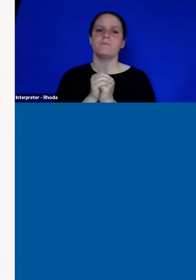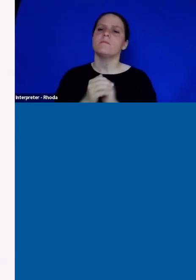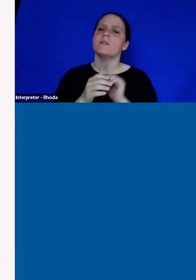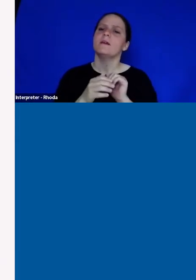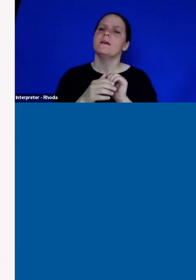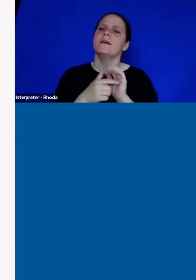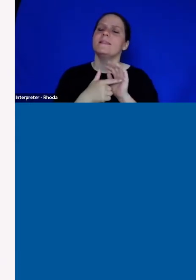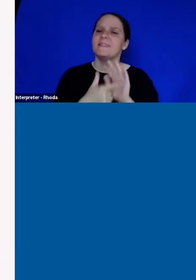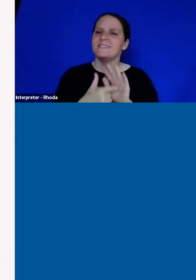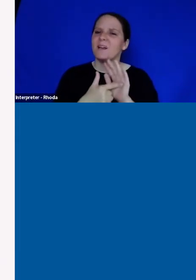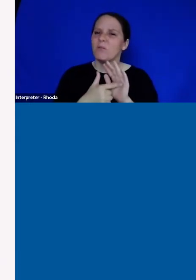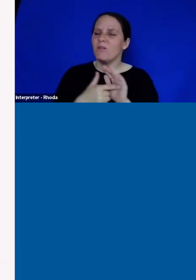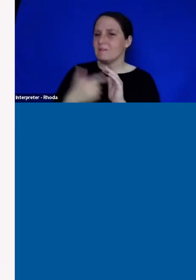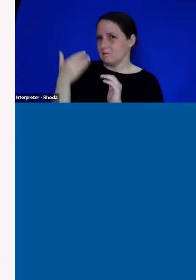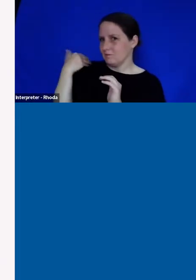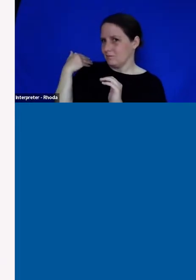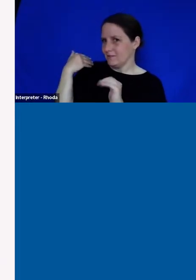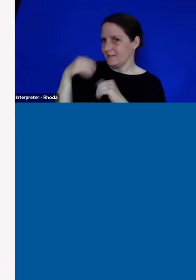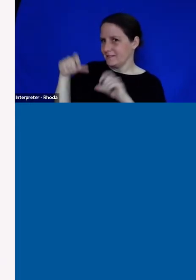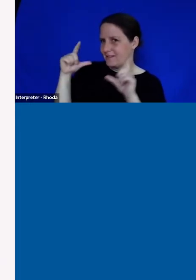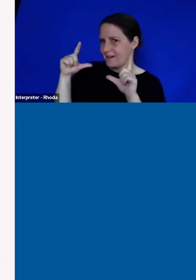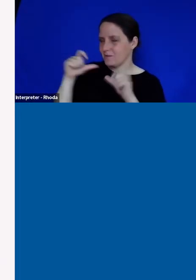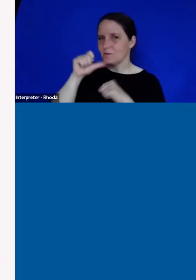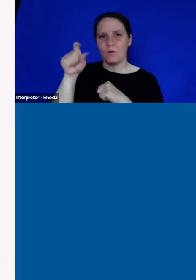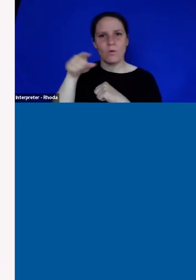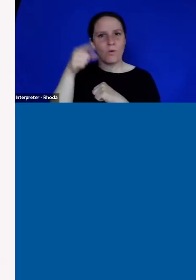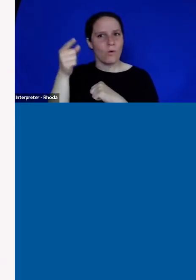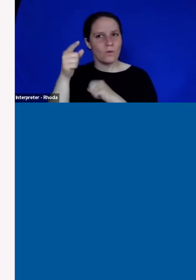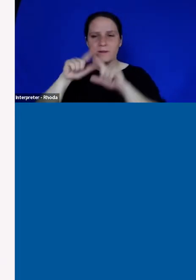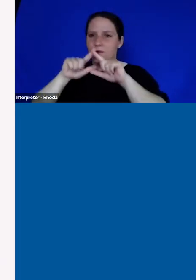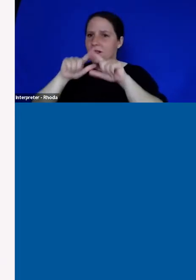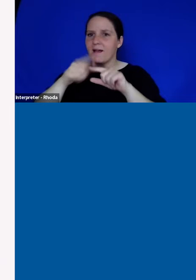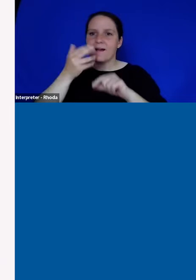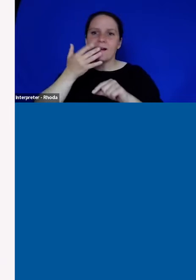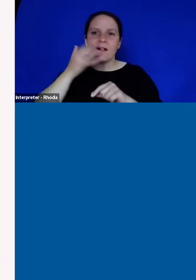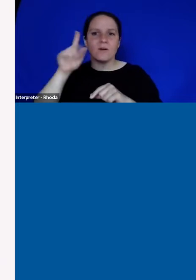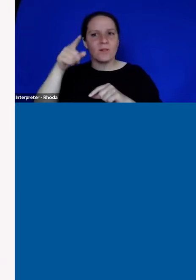is why we never rely on color alone to convey a message. Green won't always appear as green